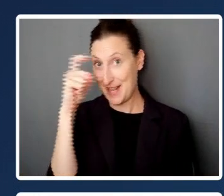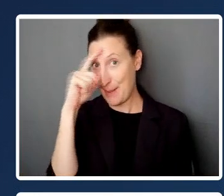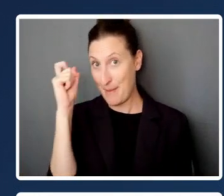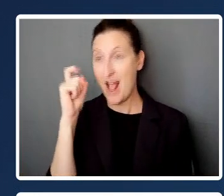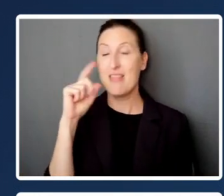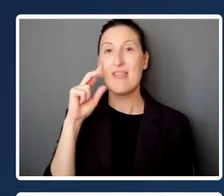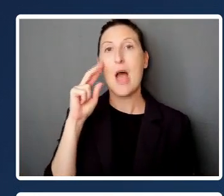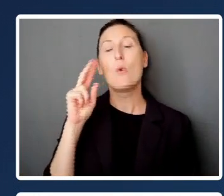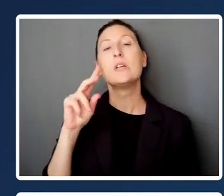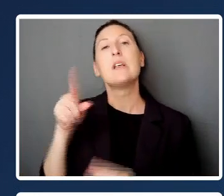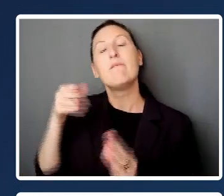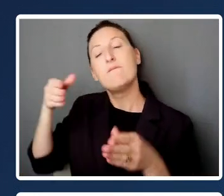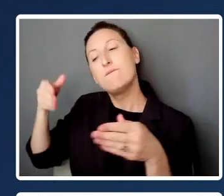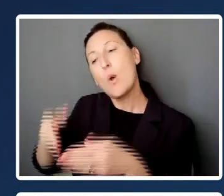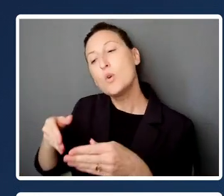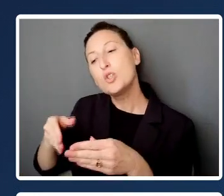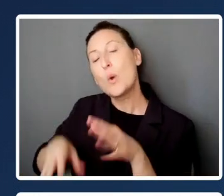So, it's a little different than what we did with the Youth Stamp Collective,